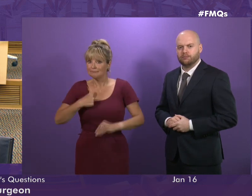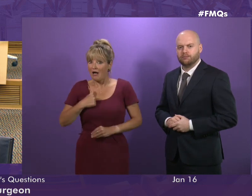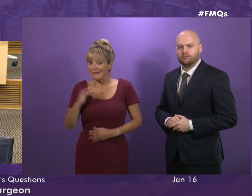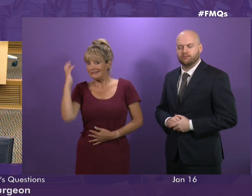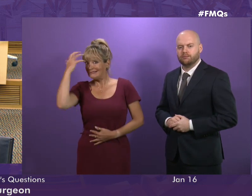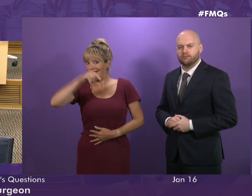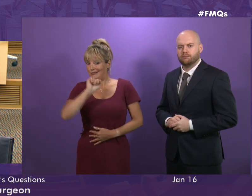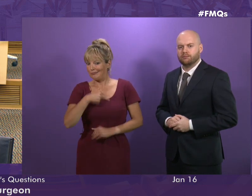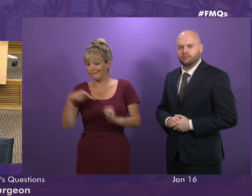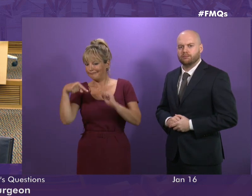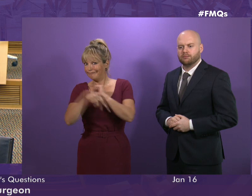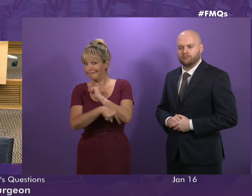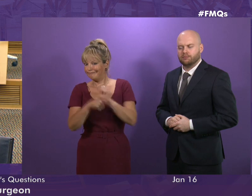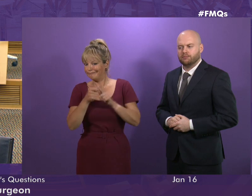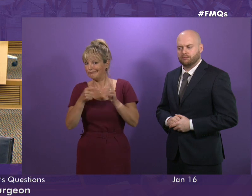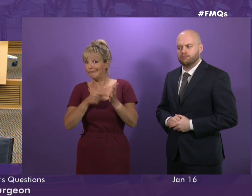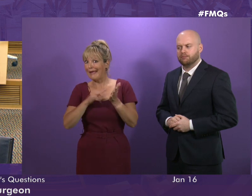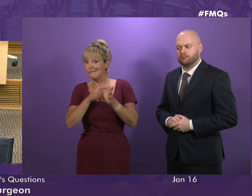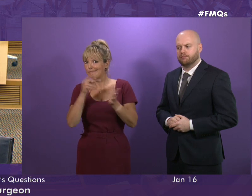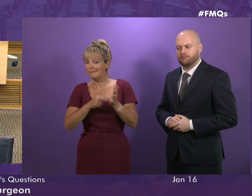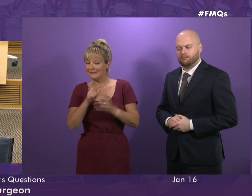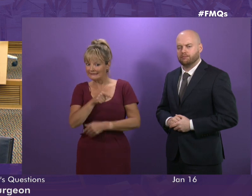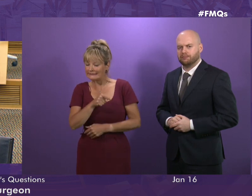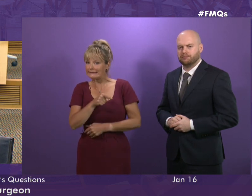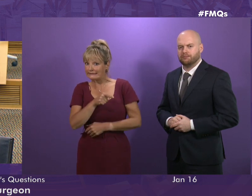entering administration and, of course, about the impact that that has in terms of the 44